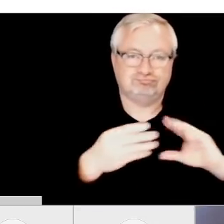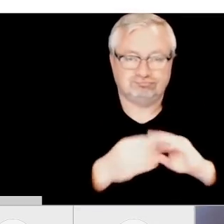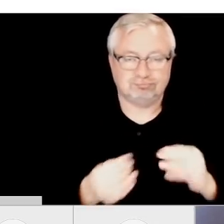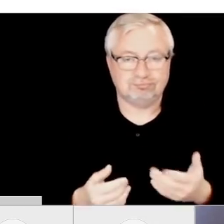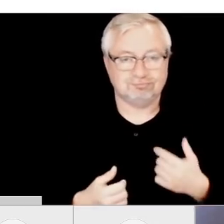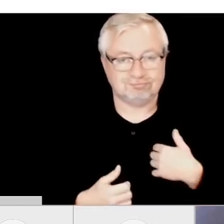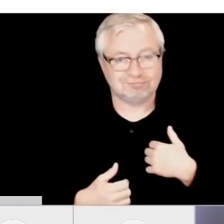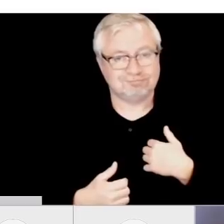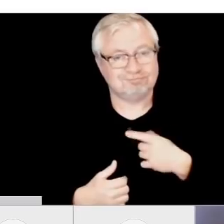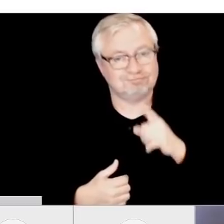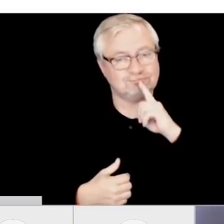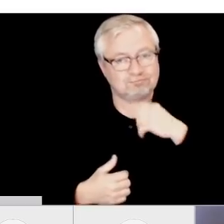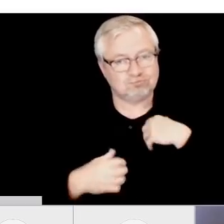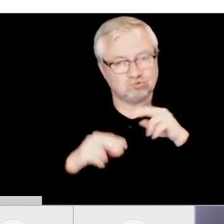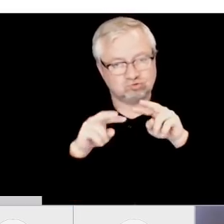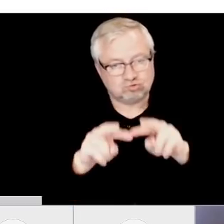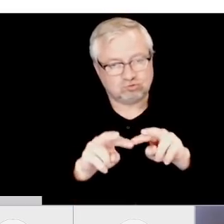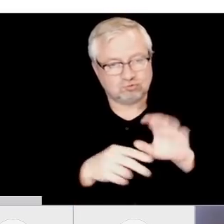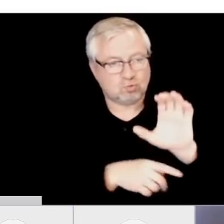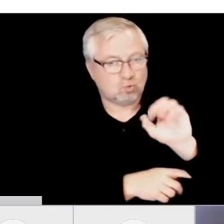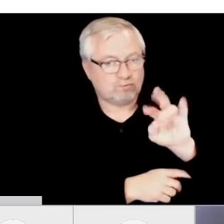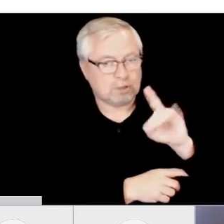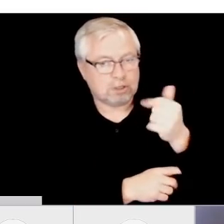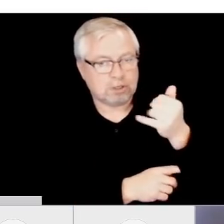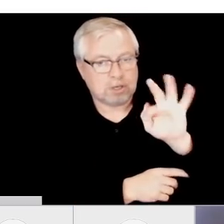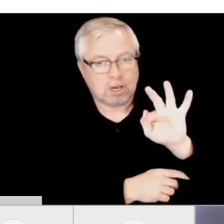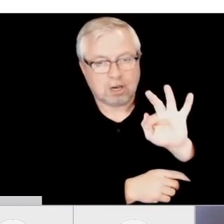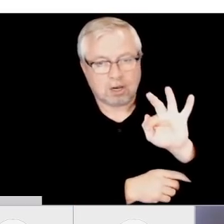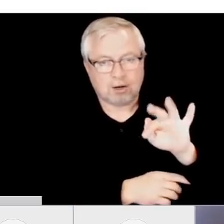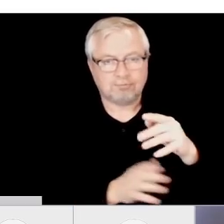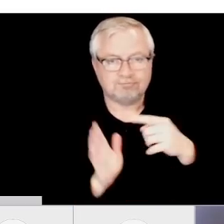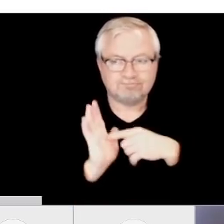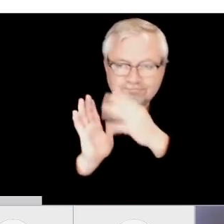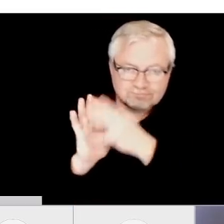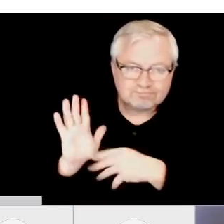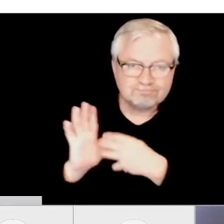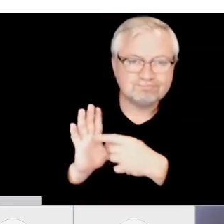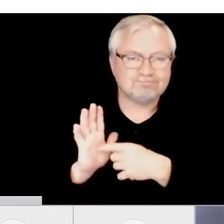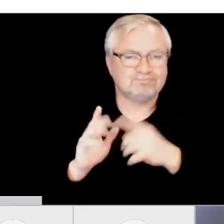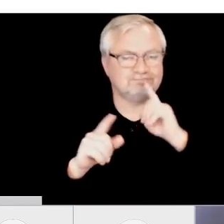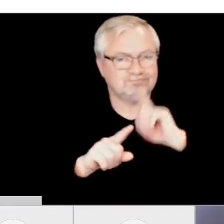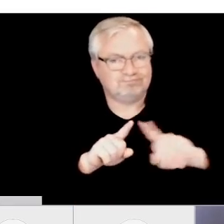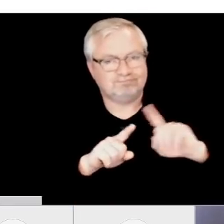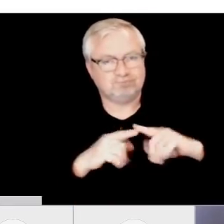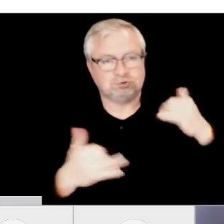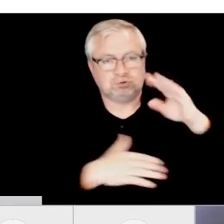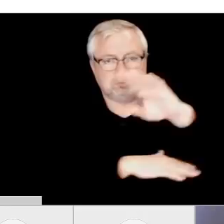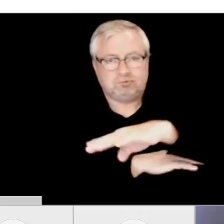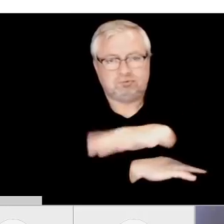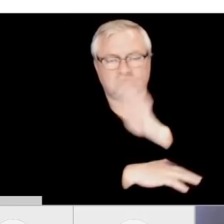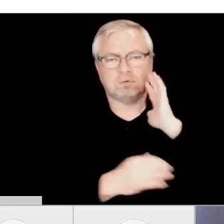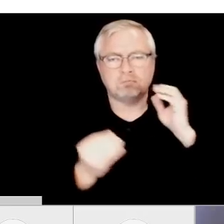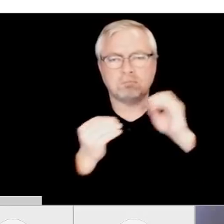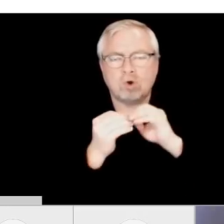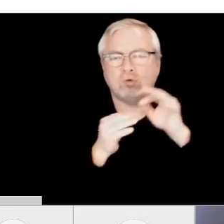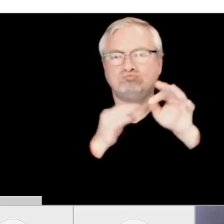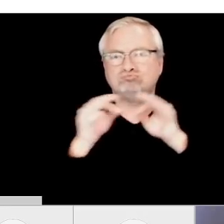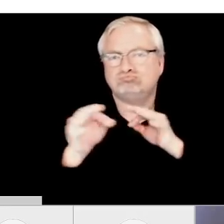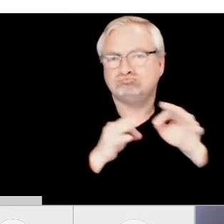folks are interested in will be posted I'm understanding later this afternoon. Stefan, is that right? Stefan Gildemeister: Yes.